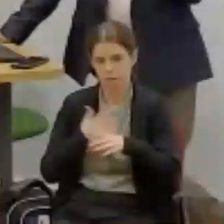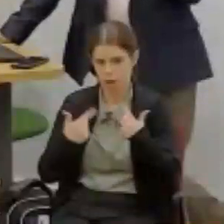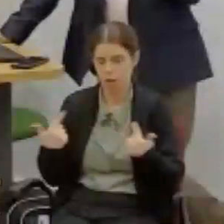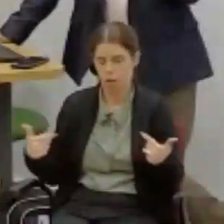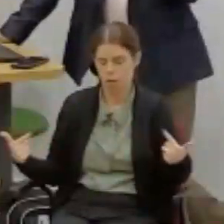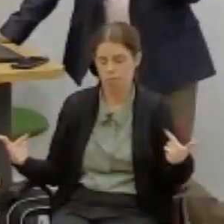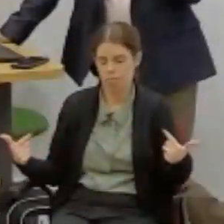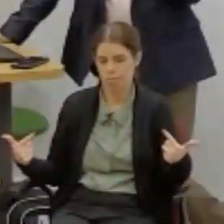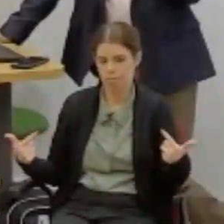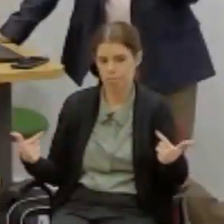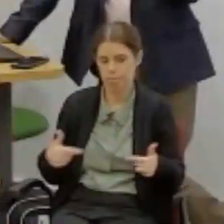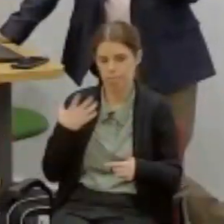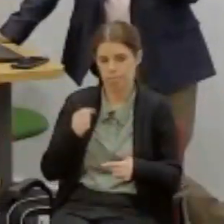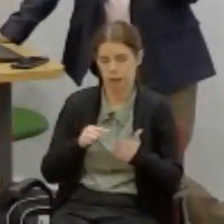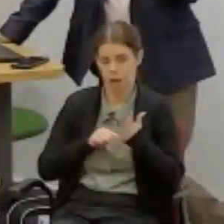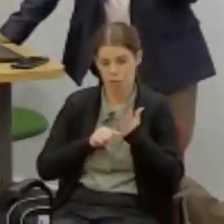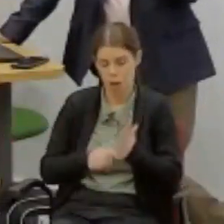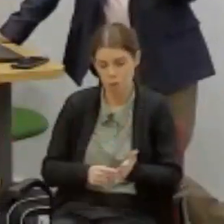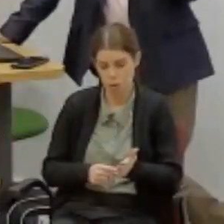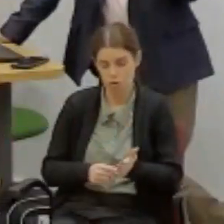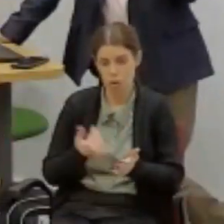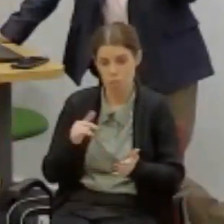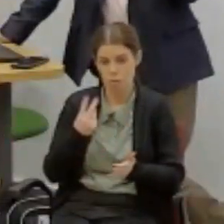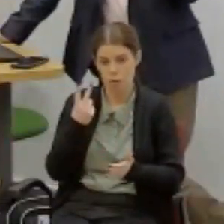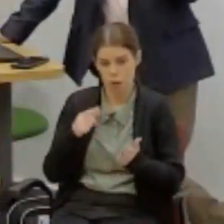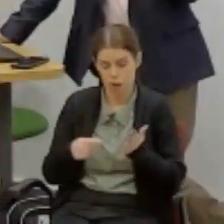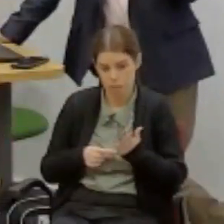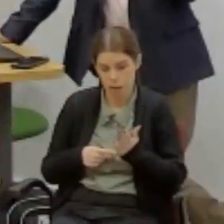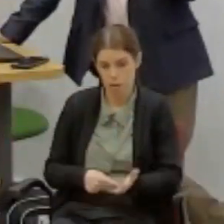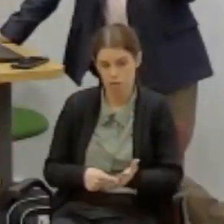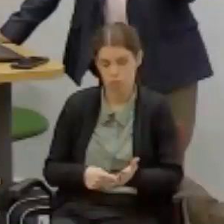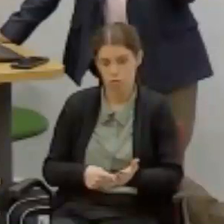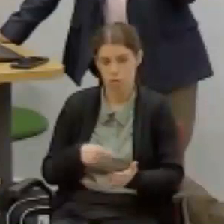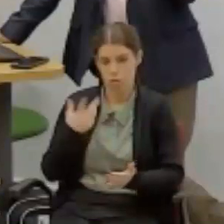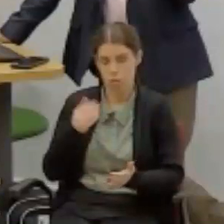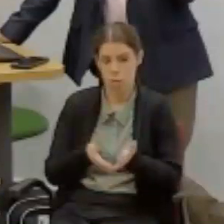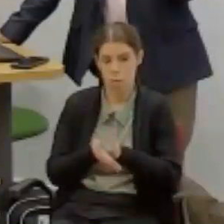Probably hundreds of those or 2,000 of those would have been in a match where people would